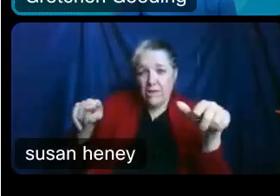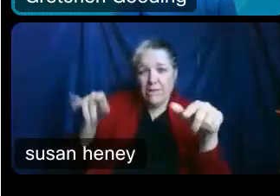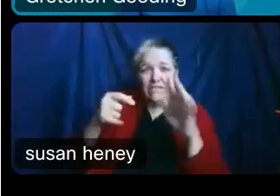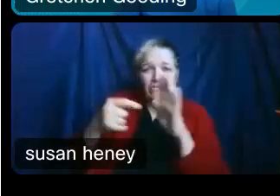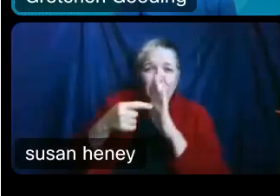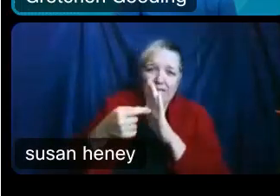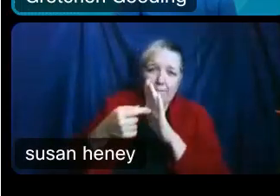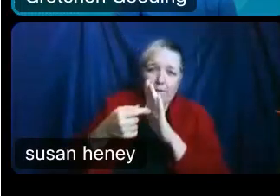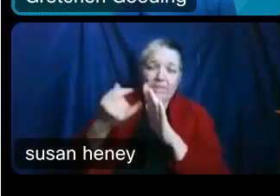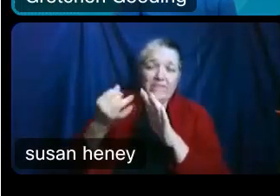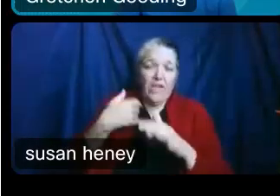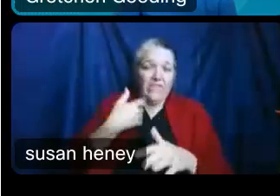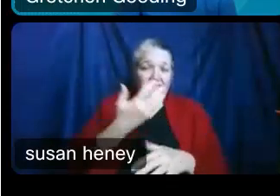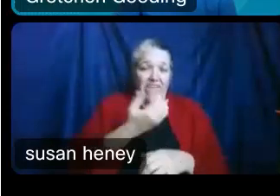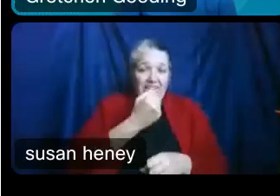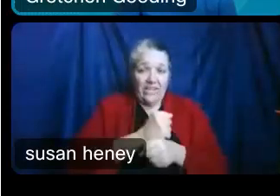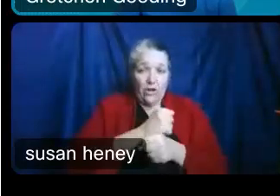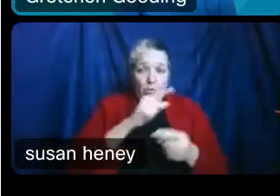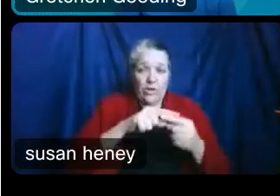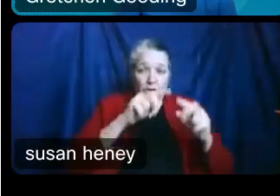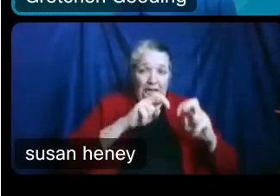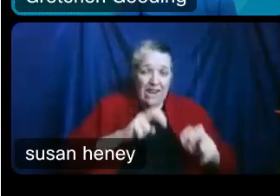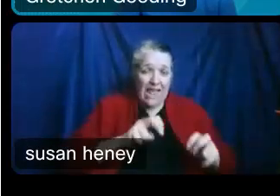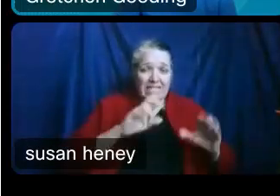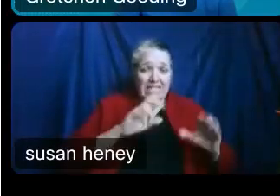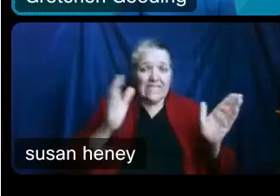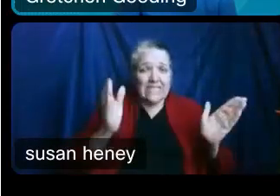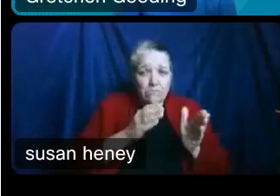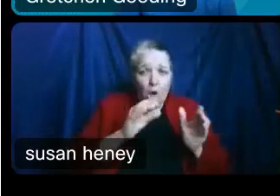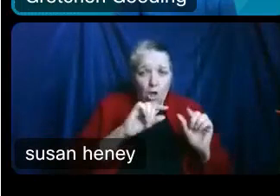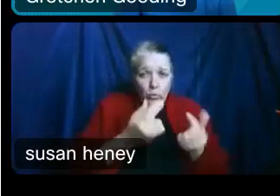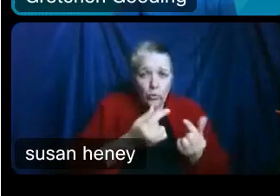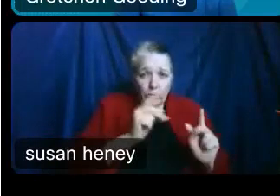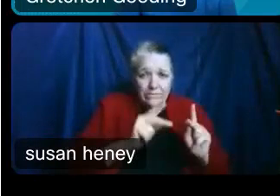estimates are helpful when analyzing small population groups because of the higher margins